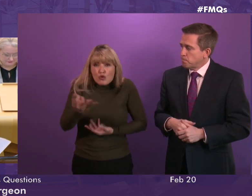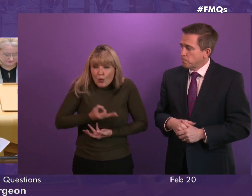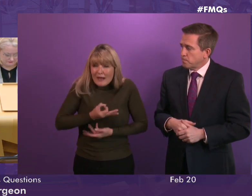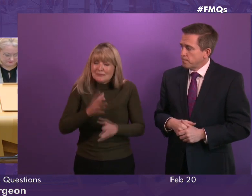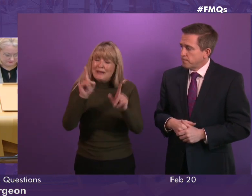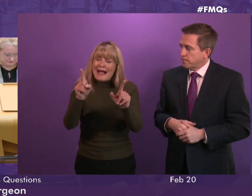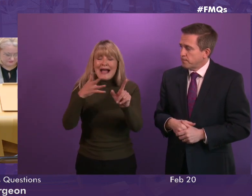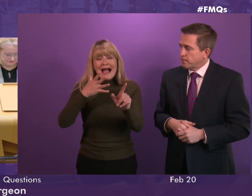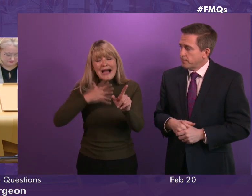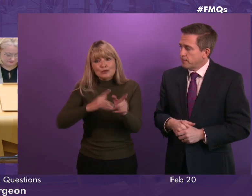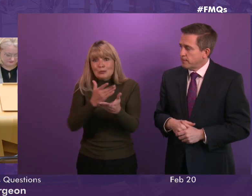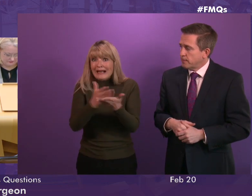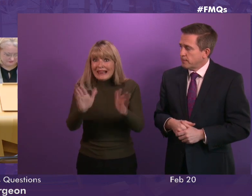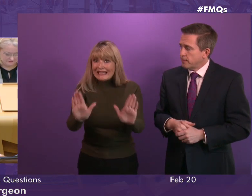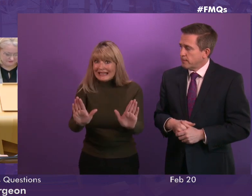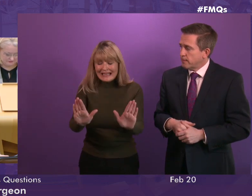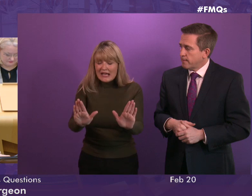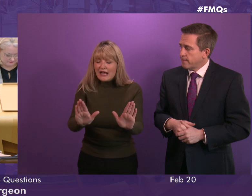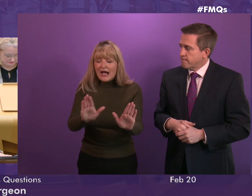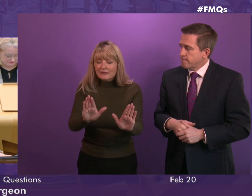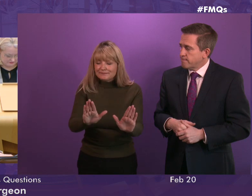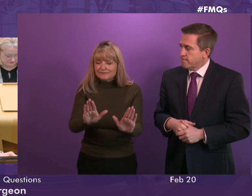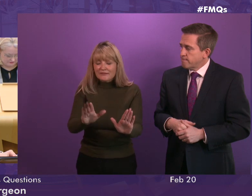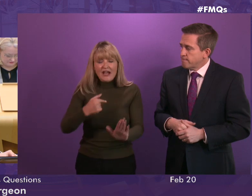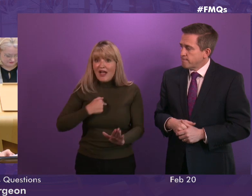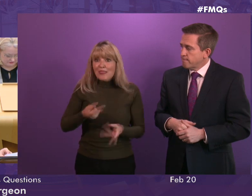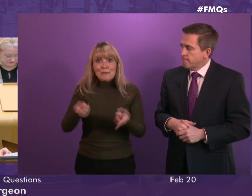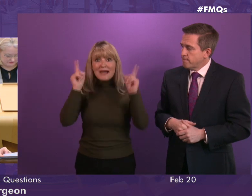I want to make it very clear that it is not the case that ministers are refusing to attend